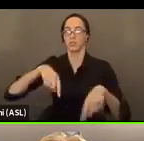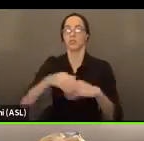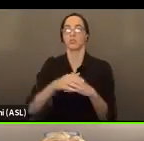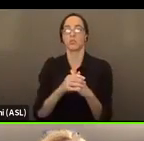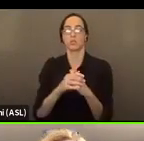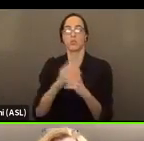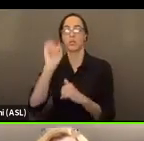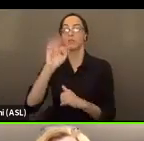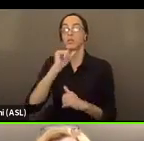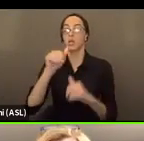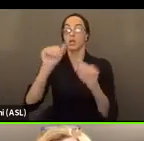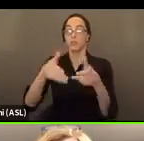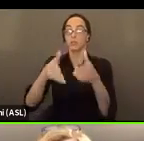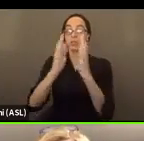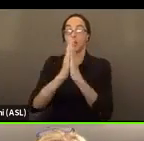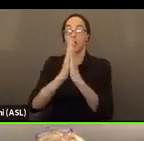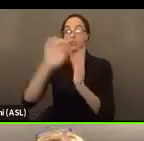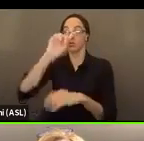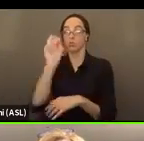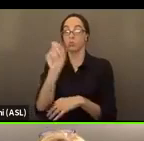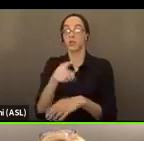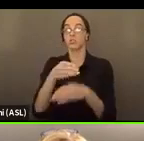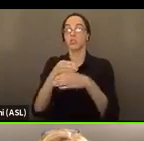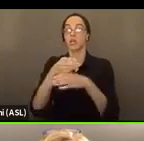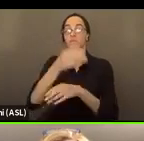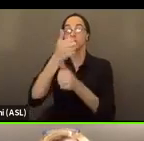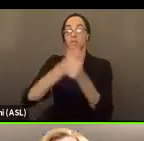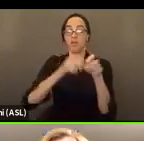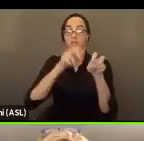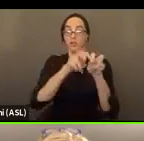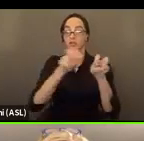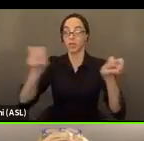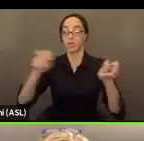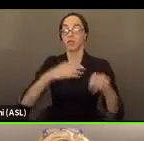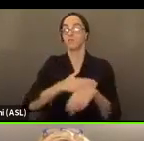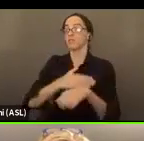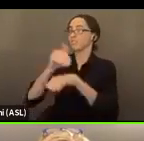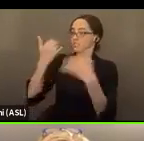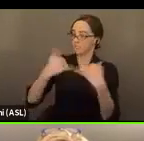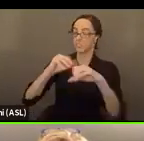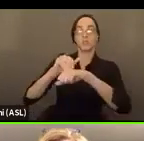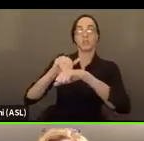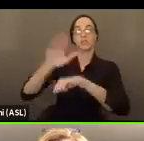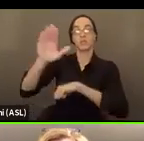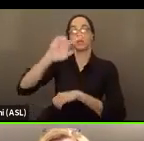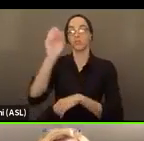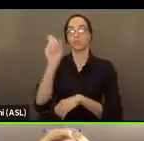be sure you put it in anyway because we'll have 30 minutes at the end to answer them and this is